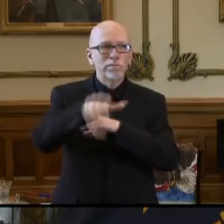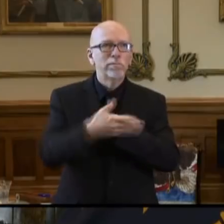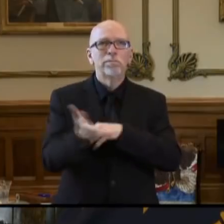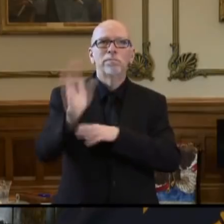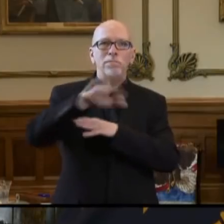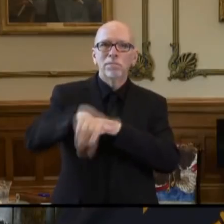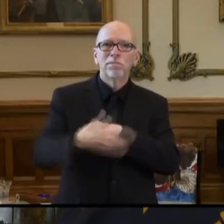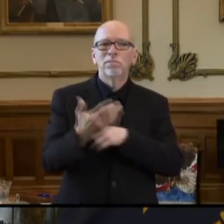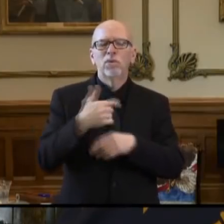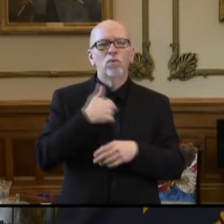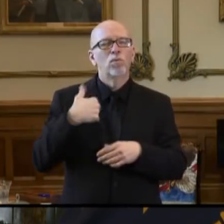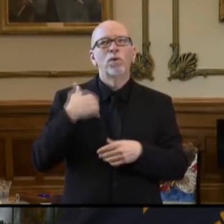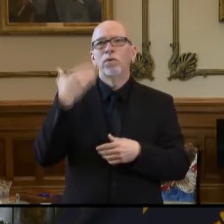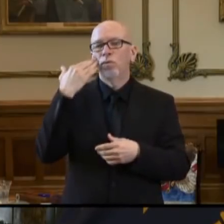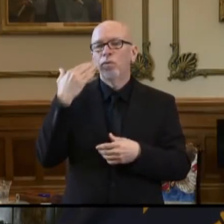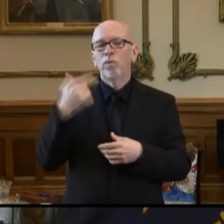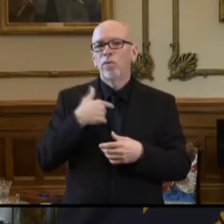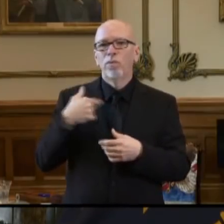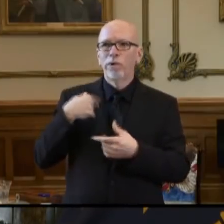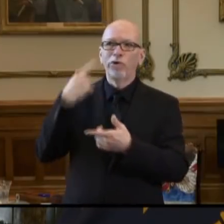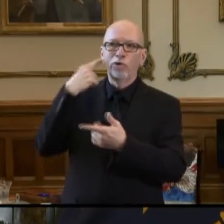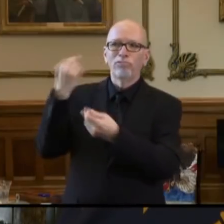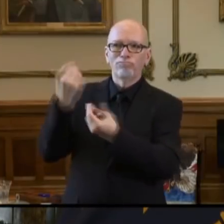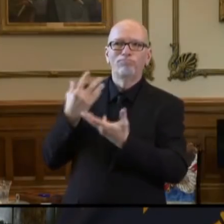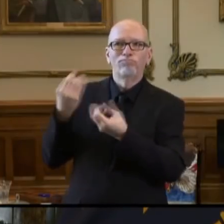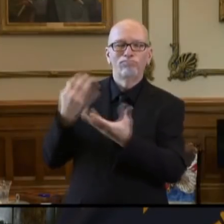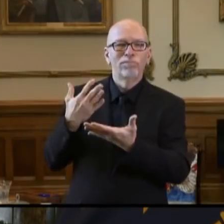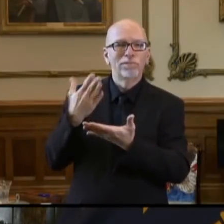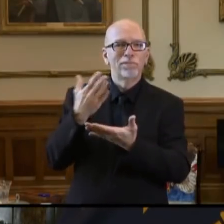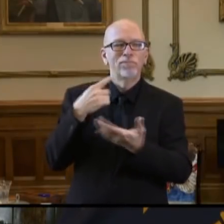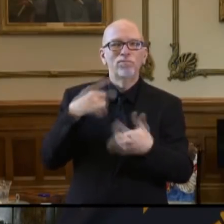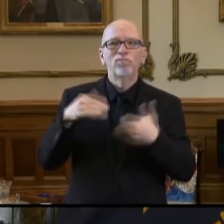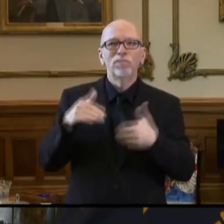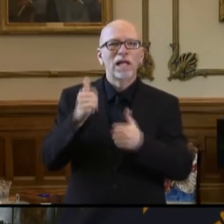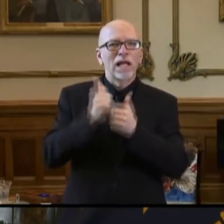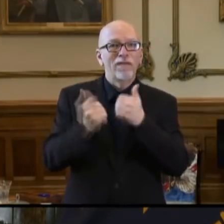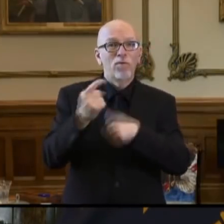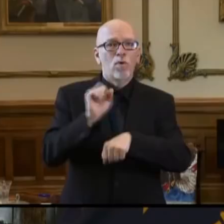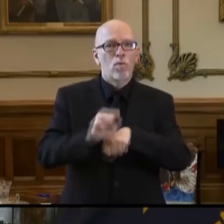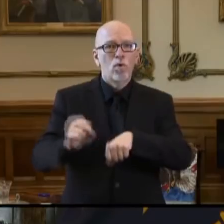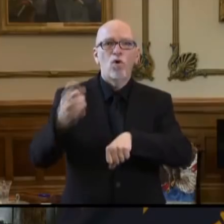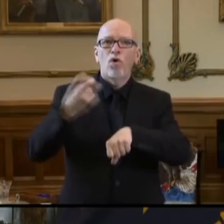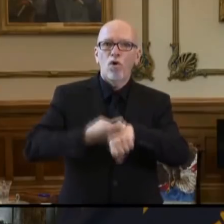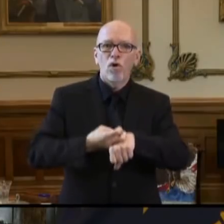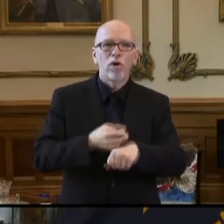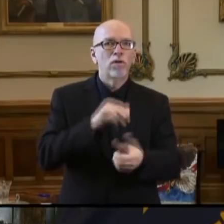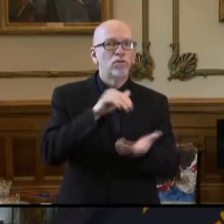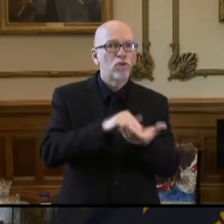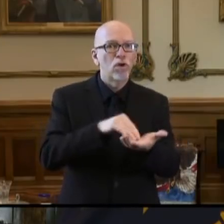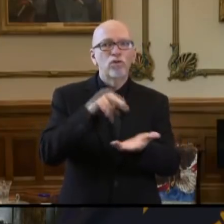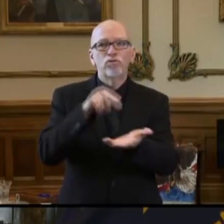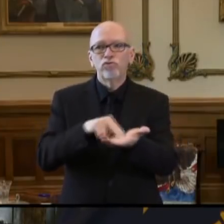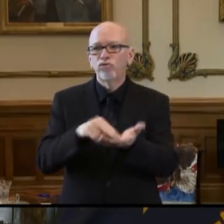APPRECIATIVE OF THOSE LONG HOURS BACK TO BACK TO BACK TO BACK. WE HAVE NOTED ON OCCASION